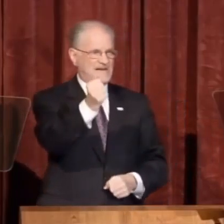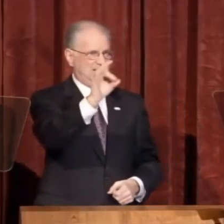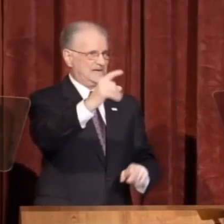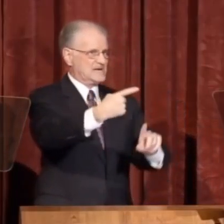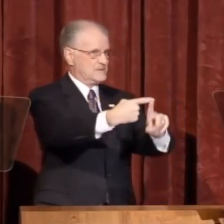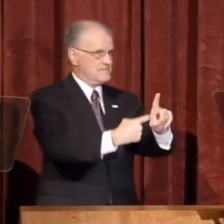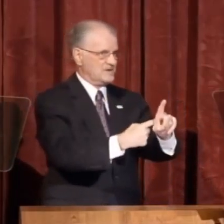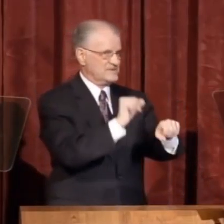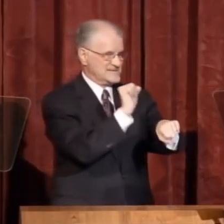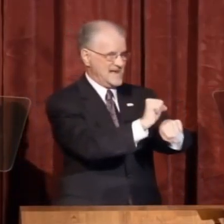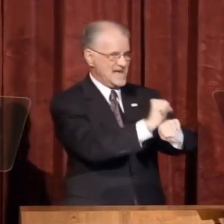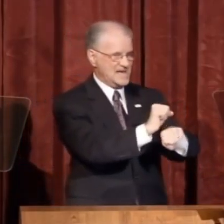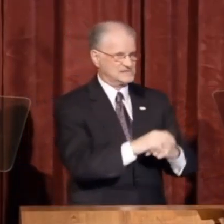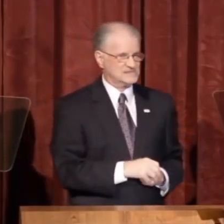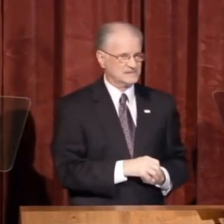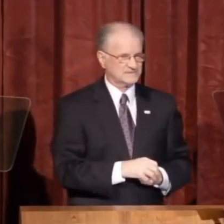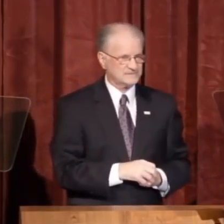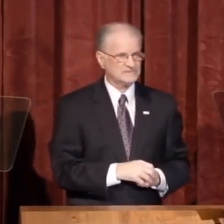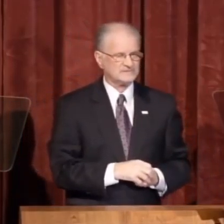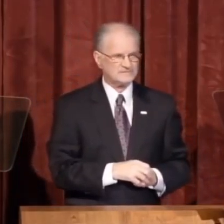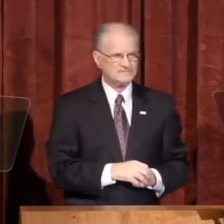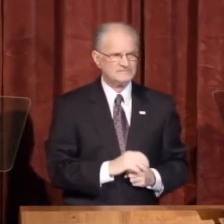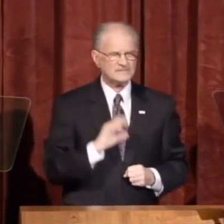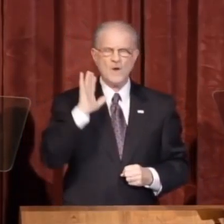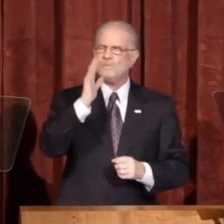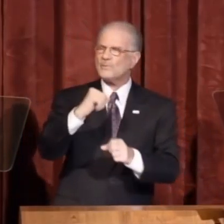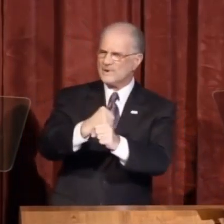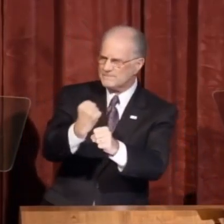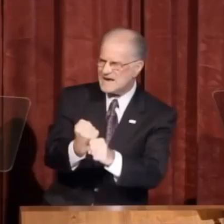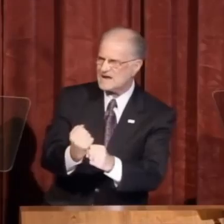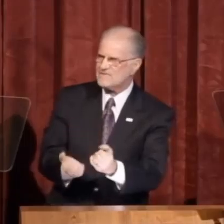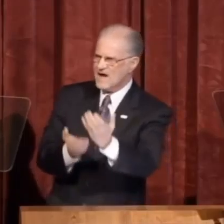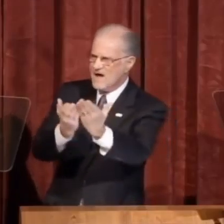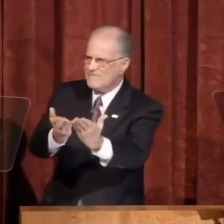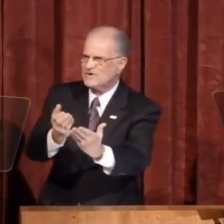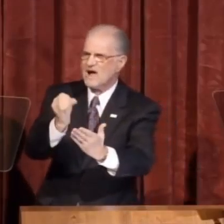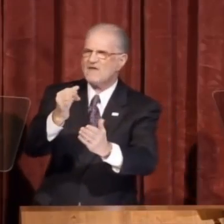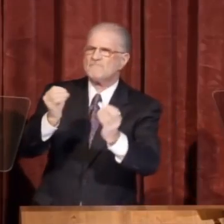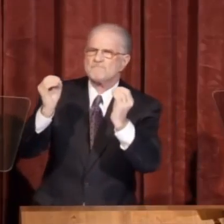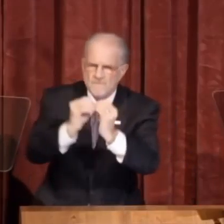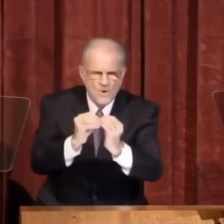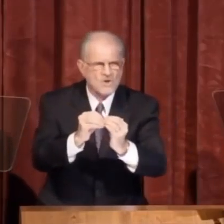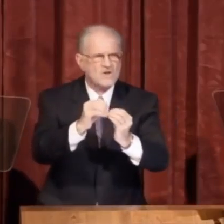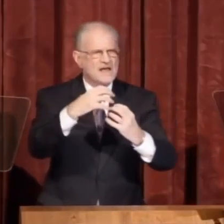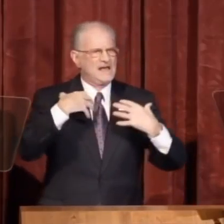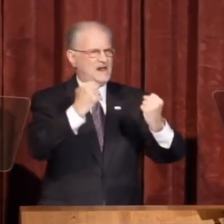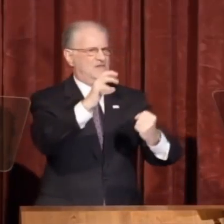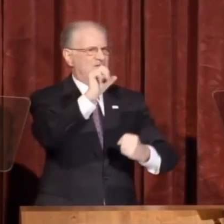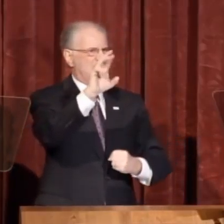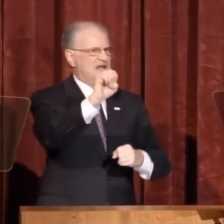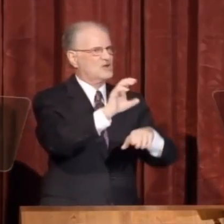health care workers with whom they can comfortably communicate.